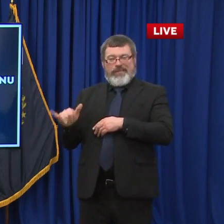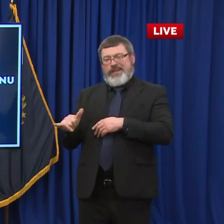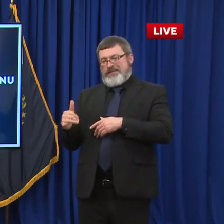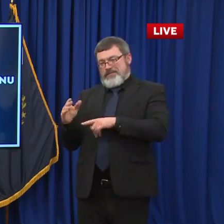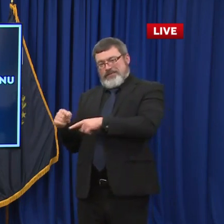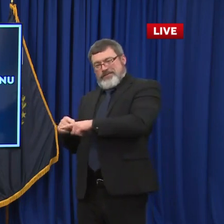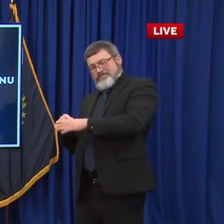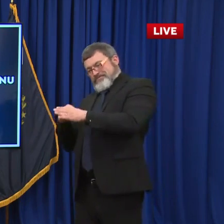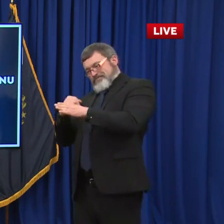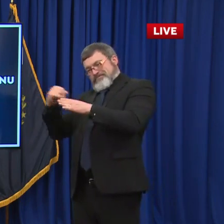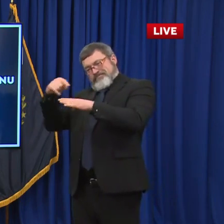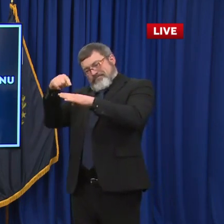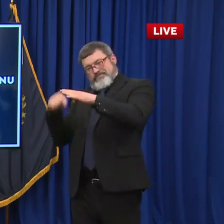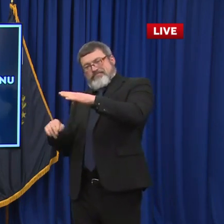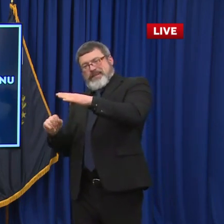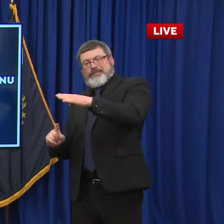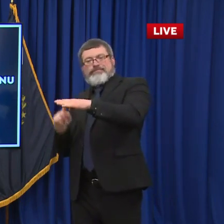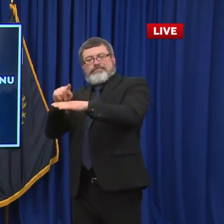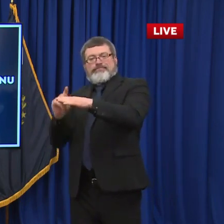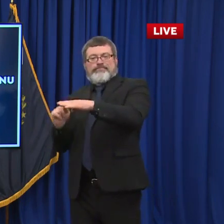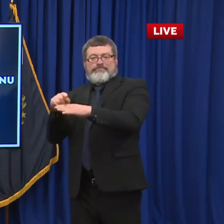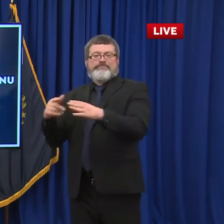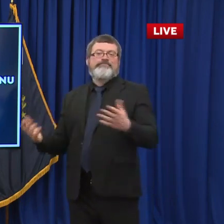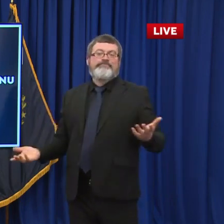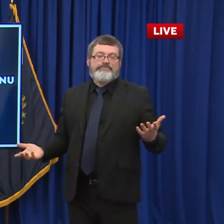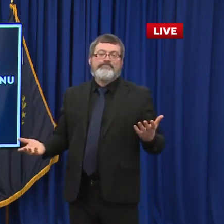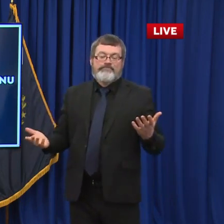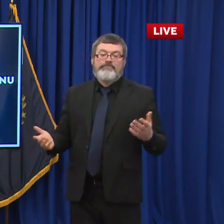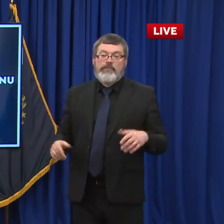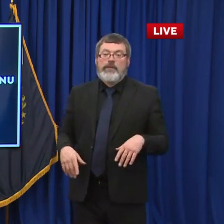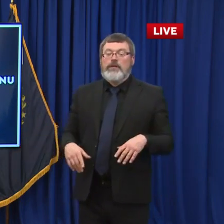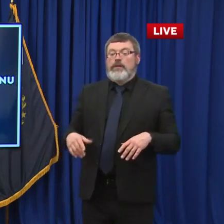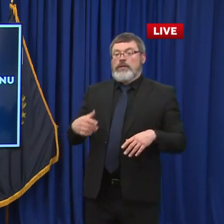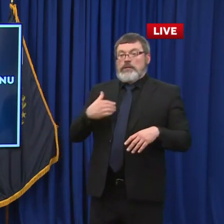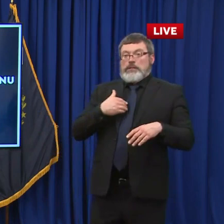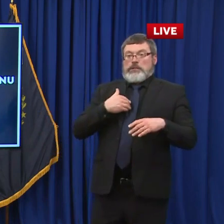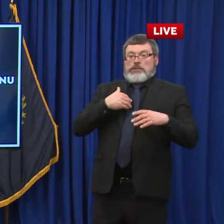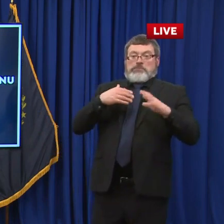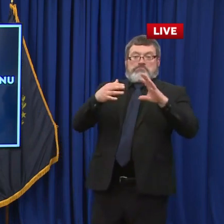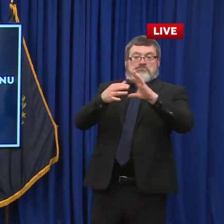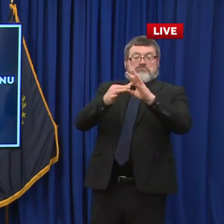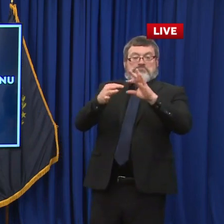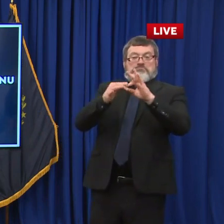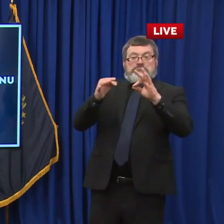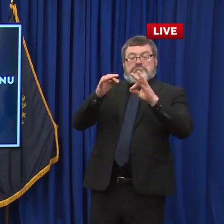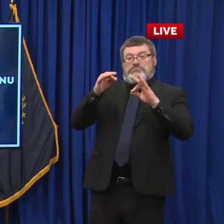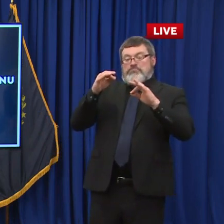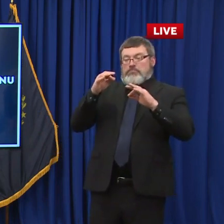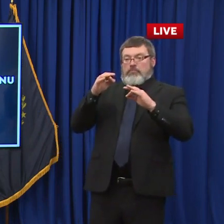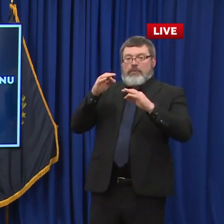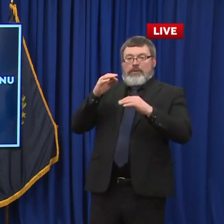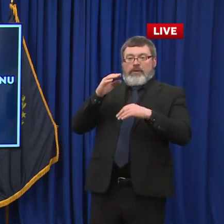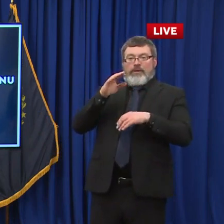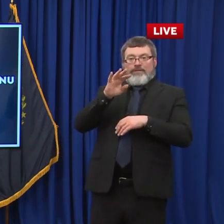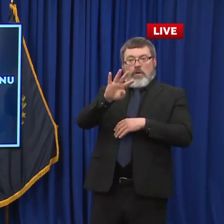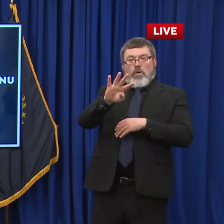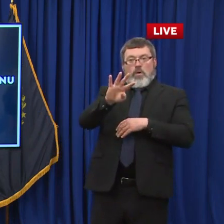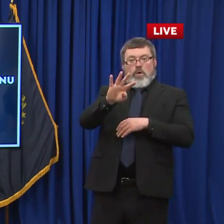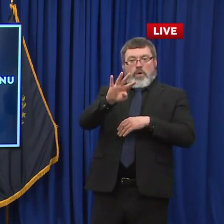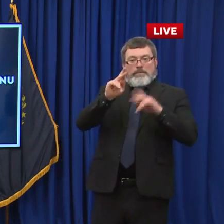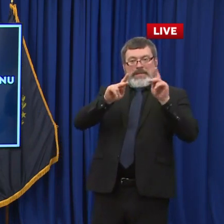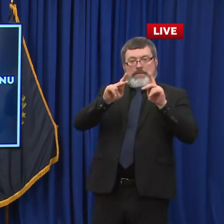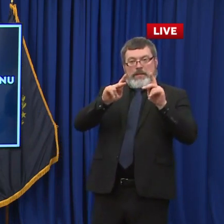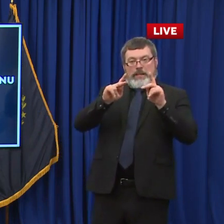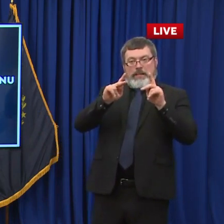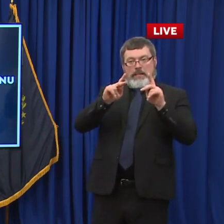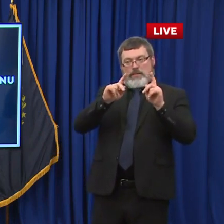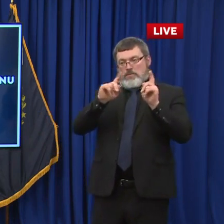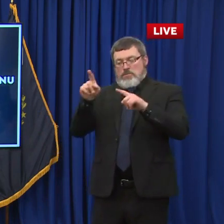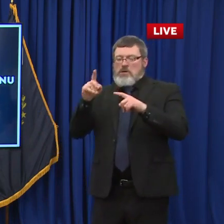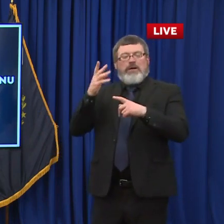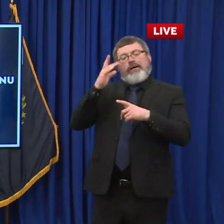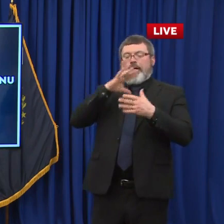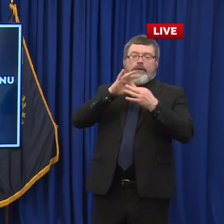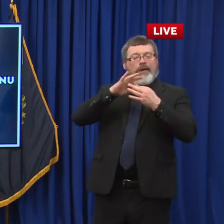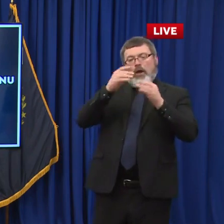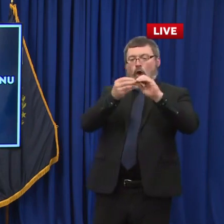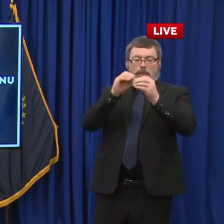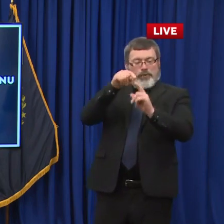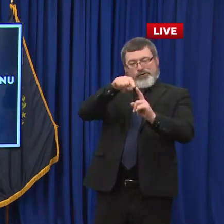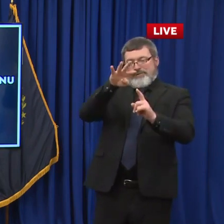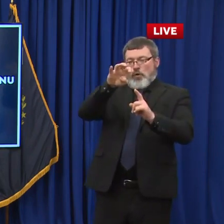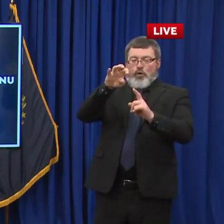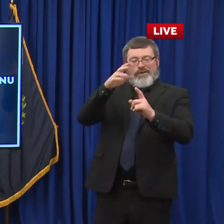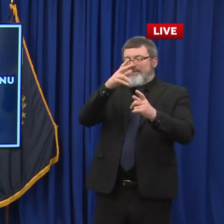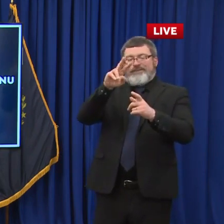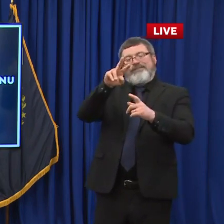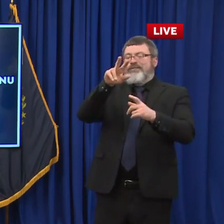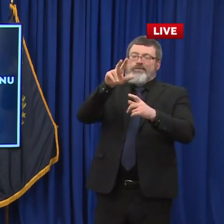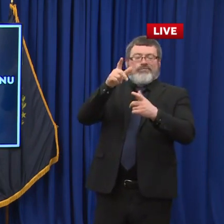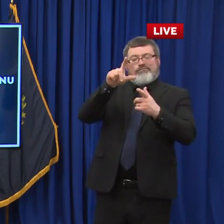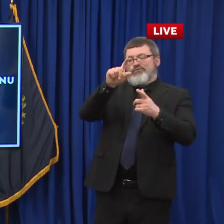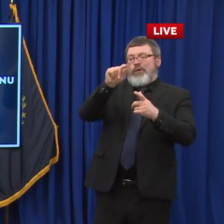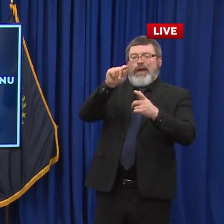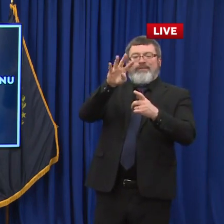EVERY ONCE IN A WHILE, FOR A WHILE WE WERE SAYING FOUR MORE PEOPLE WERE HOSPITALIZED BUT THE TOTAL NUMBER MAY HAVE GONE UP SEVEN OR EIGHT.